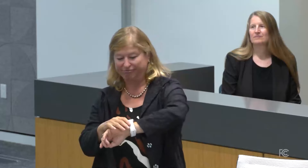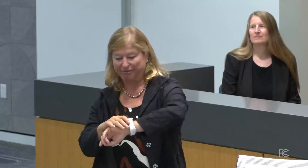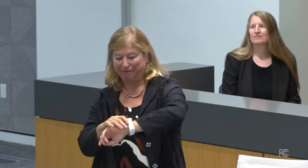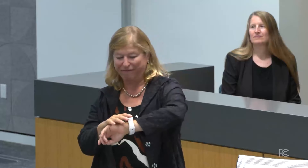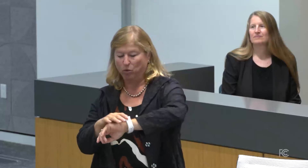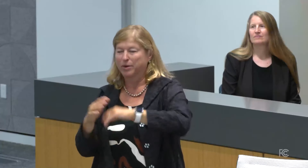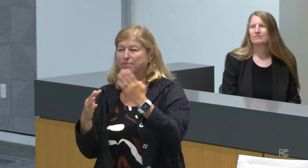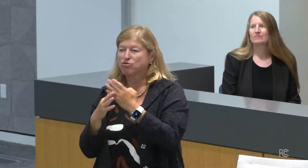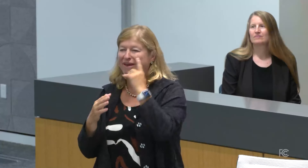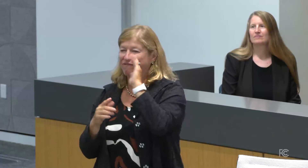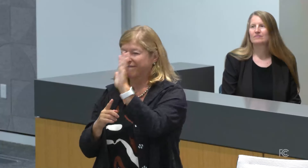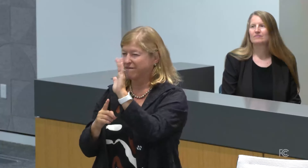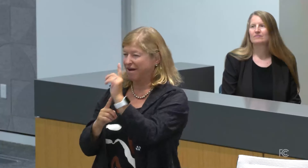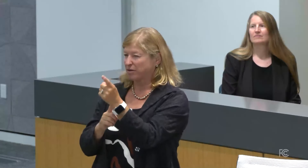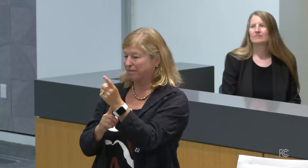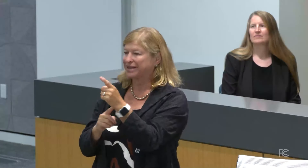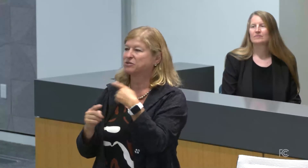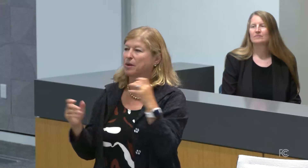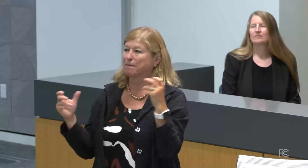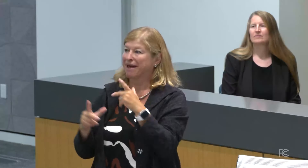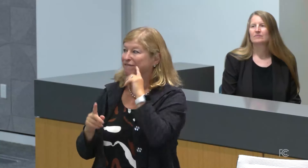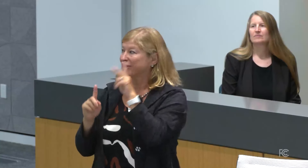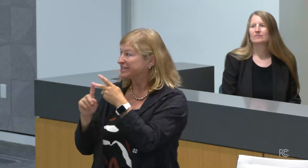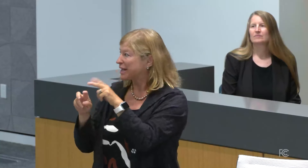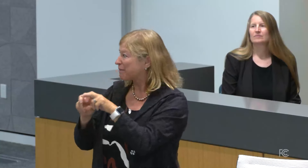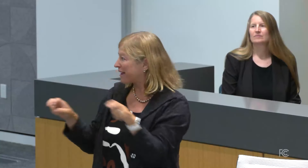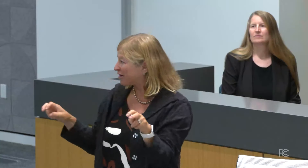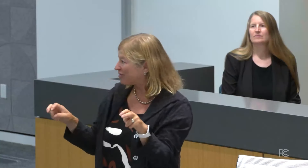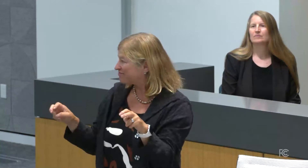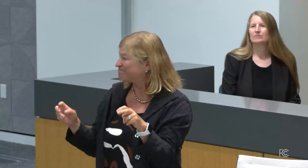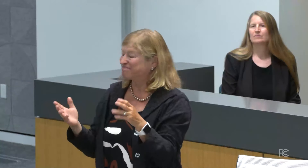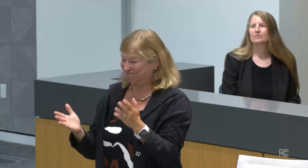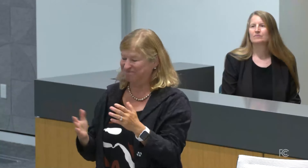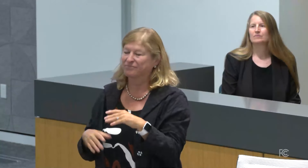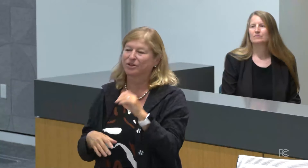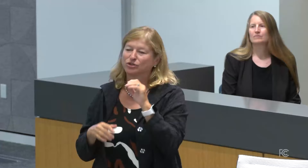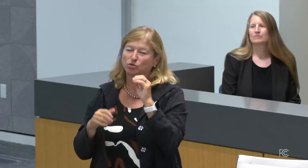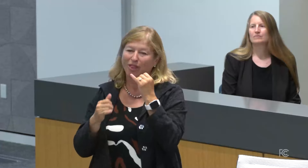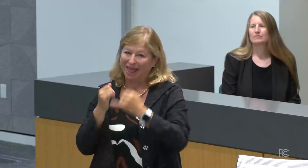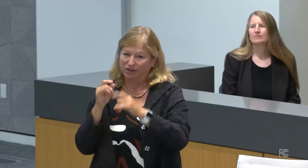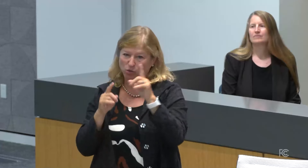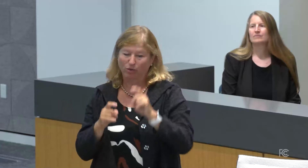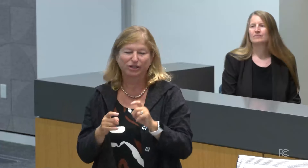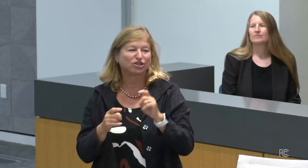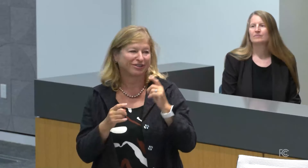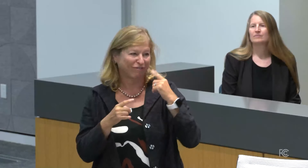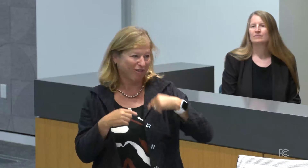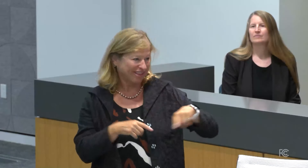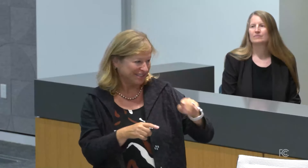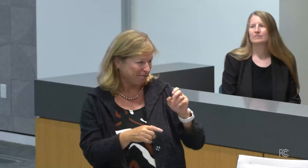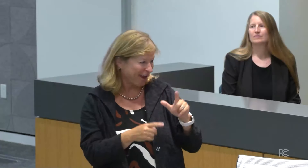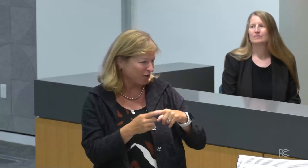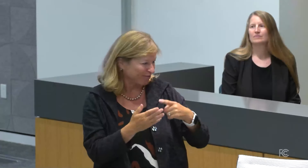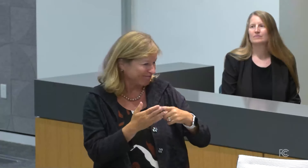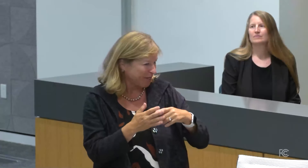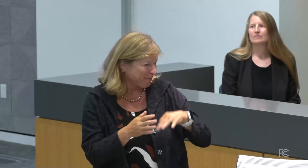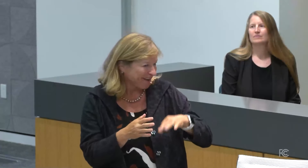I'M SEEING THAT. WE SEE IT COMING. IT IS SOMETHING TO LOOK AT, HOW WE COULD POTENTIALLY INTEGRATE THAT. SO THANK YOU FOR THAT QUESTION AND COMMENTS TO